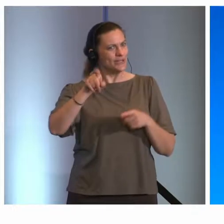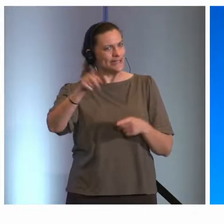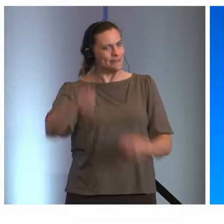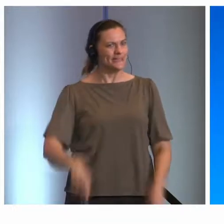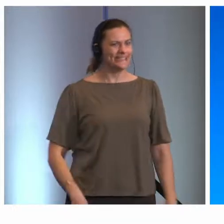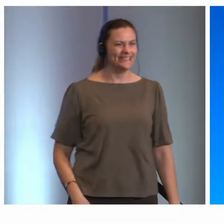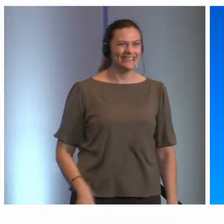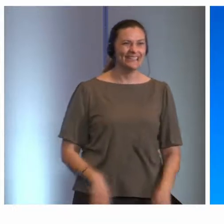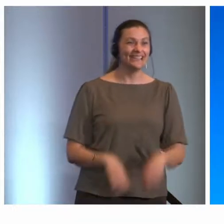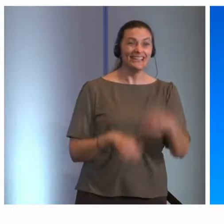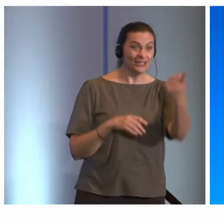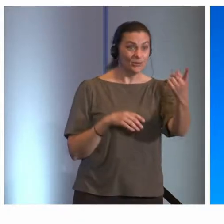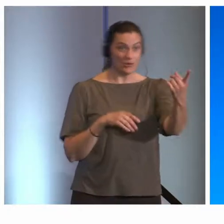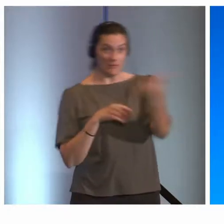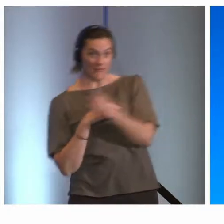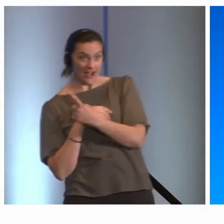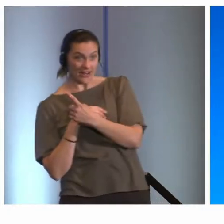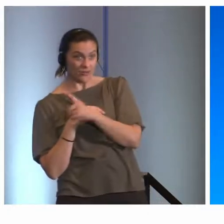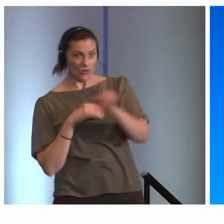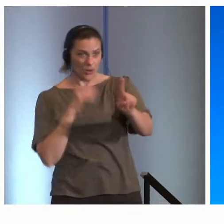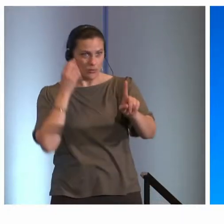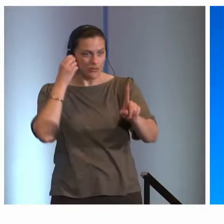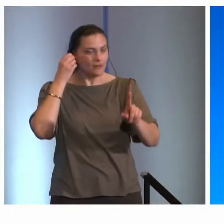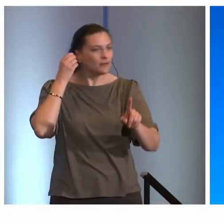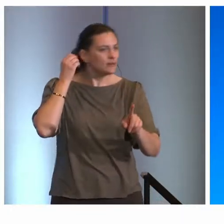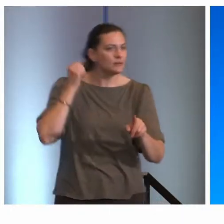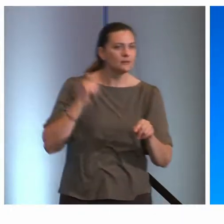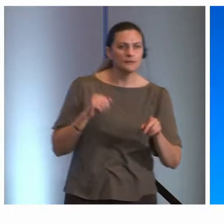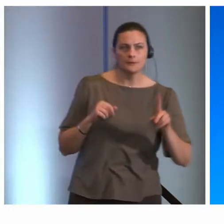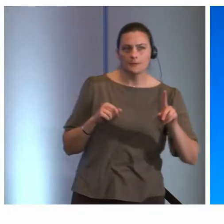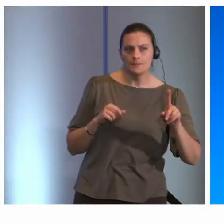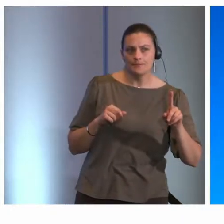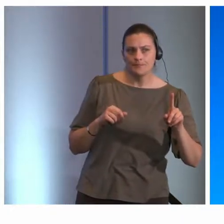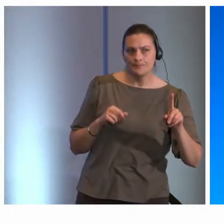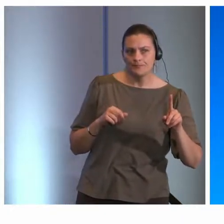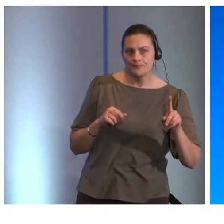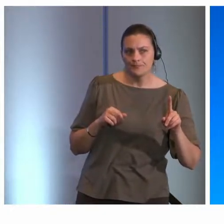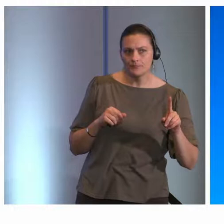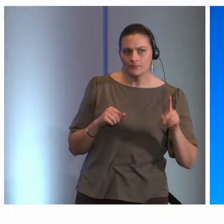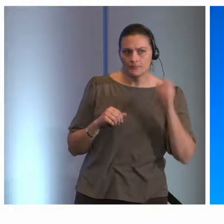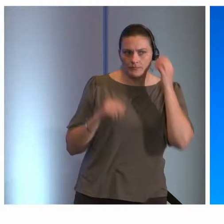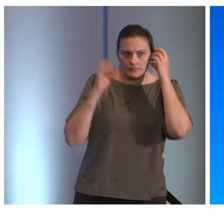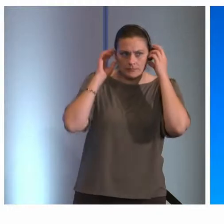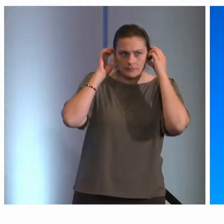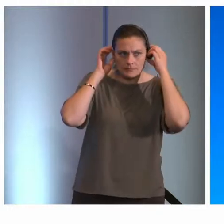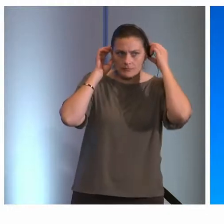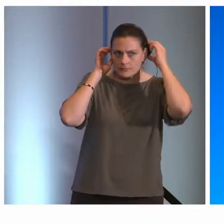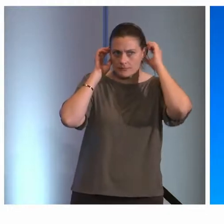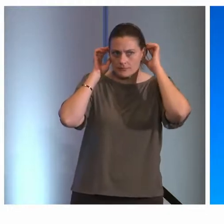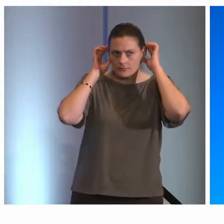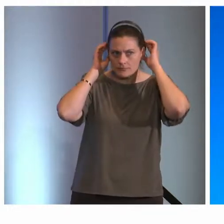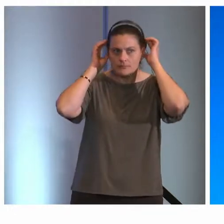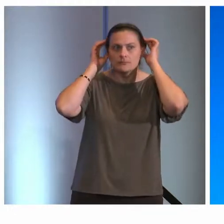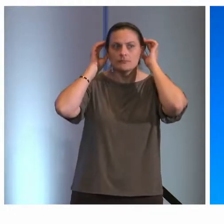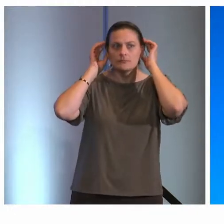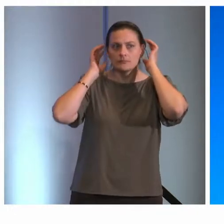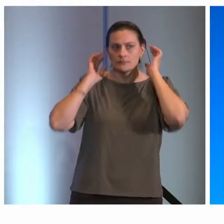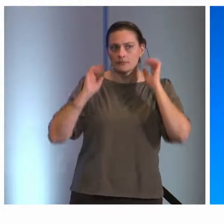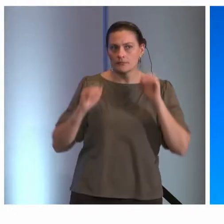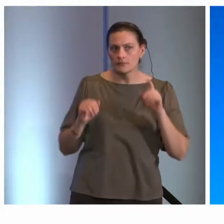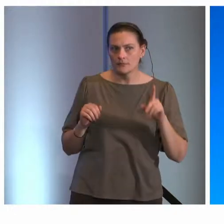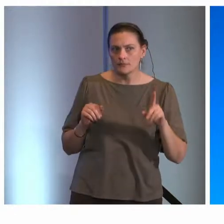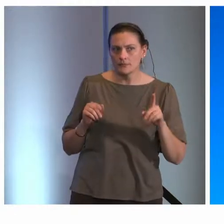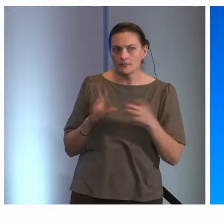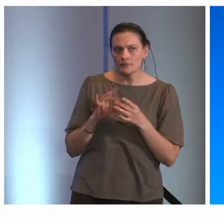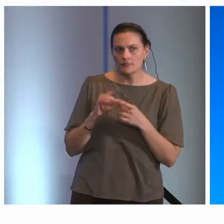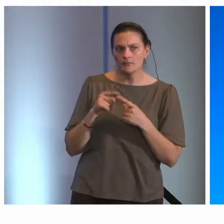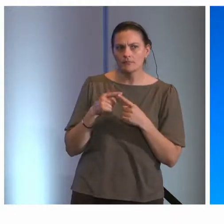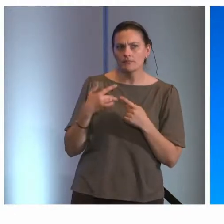house, where's Phill Donahue when you need him.